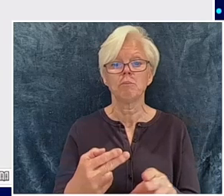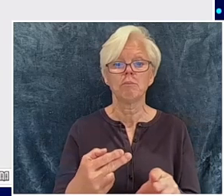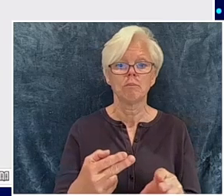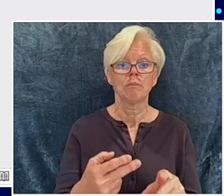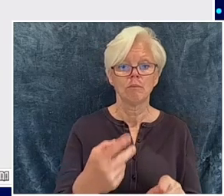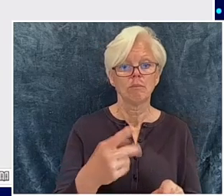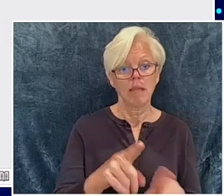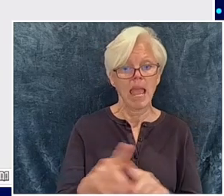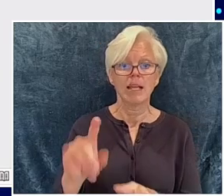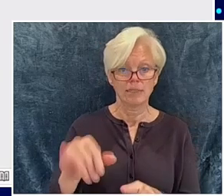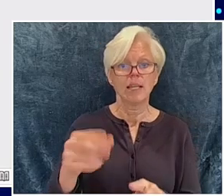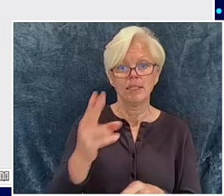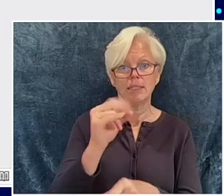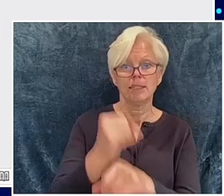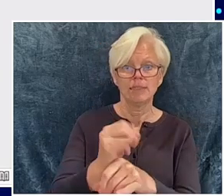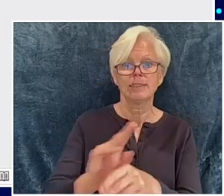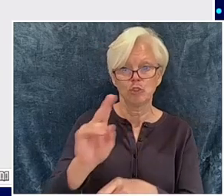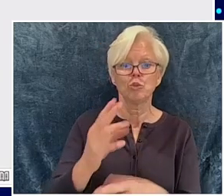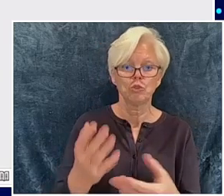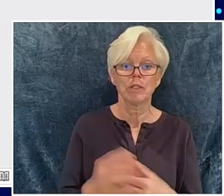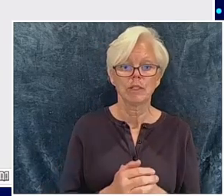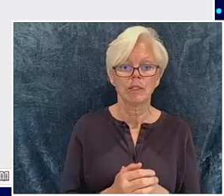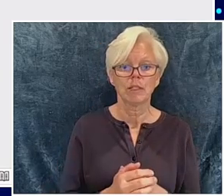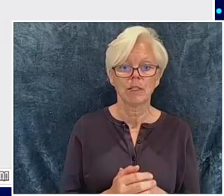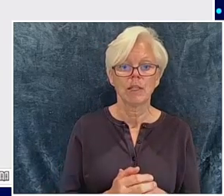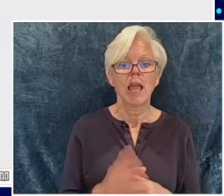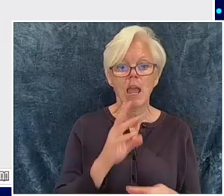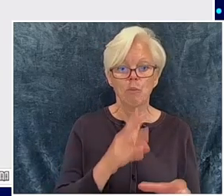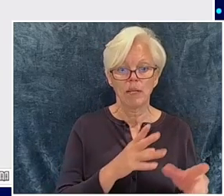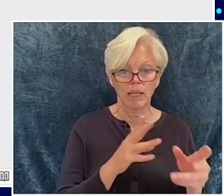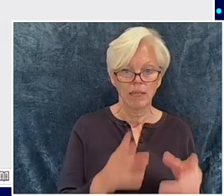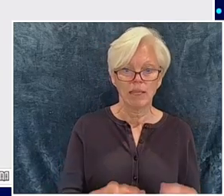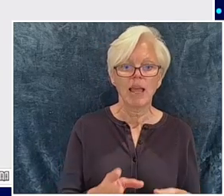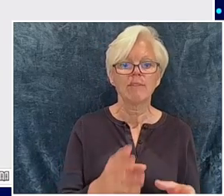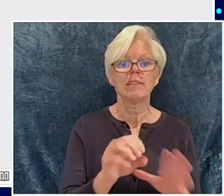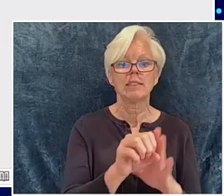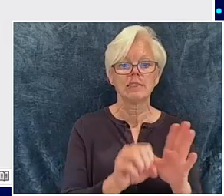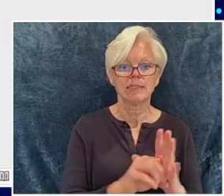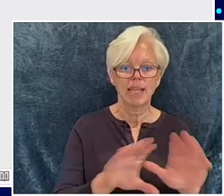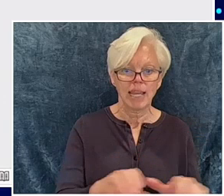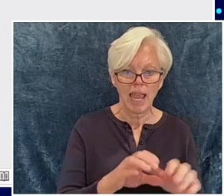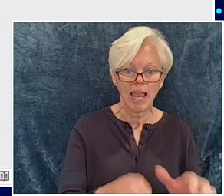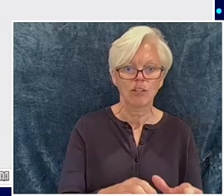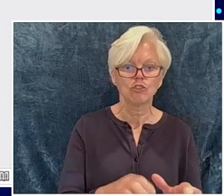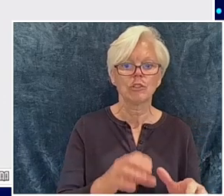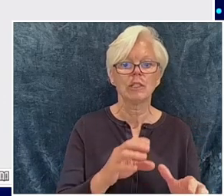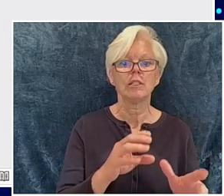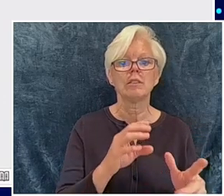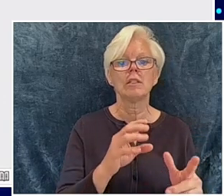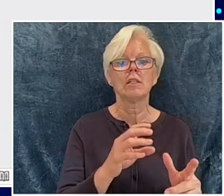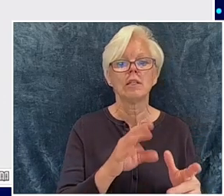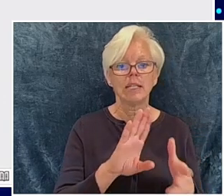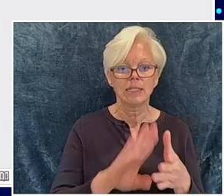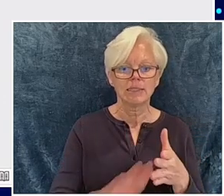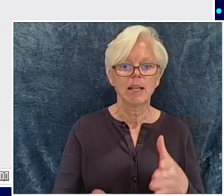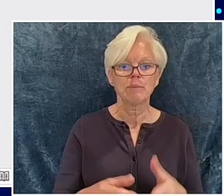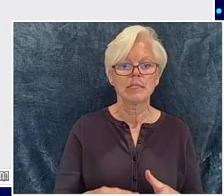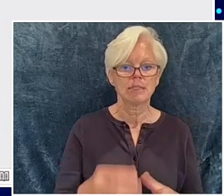left in the state action exempt institution based on the institution being in operation on or before November 8th of